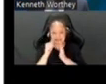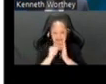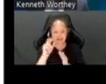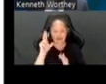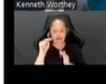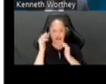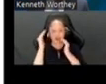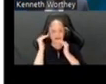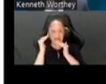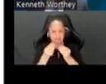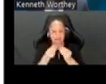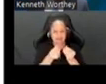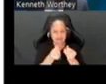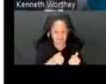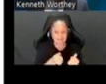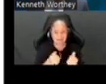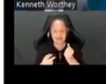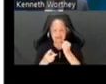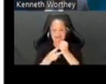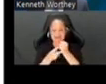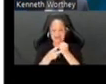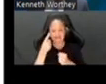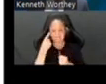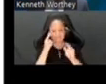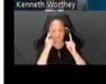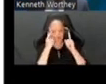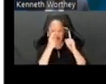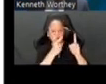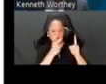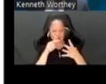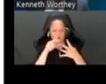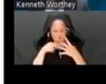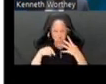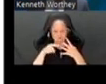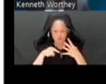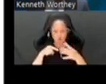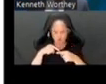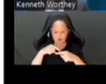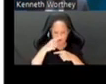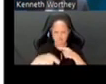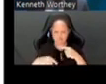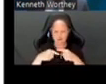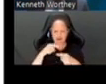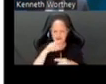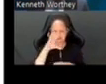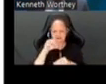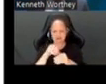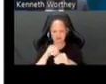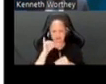saving for your goals. They are the rounds included in the specific game. Each round